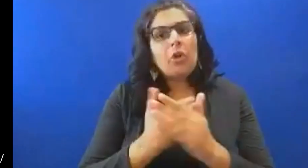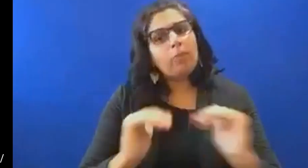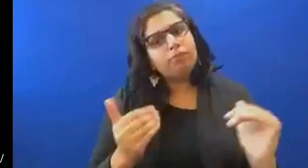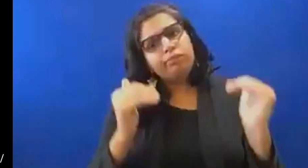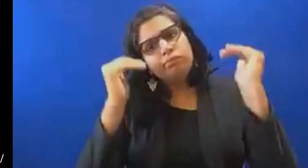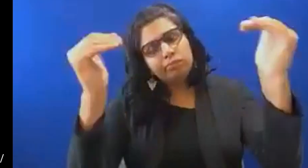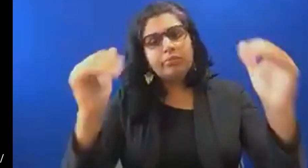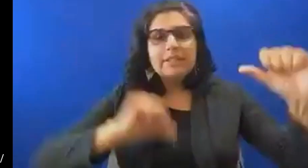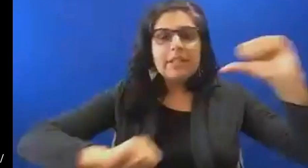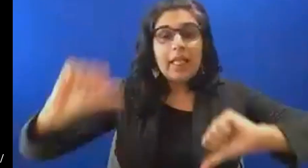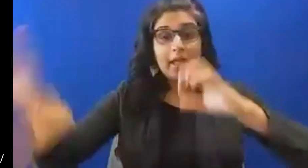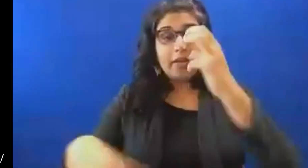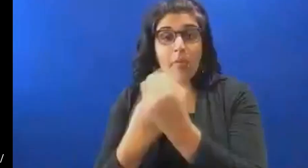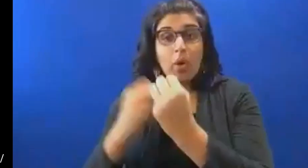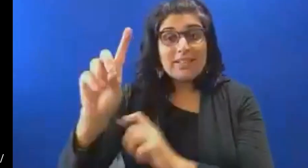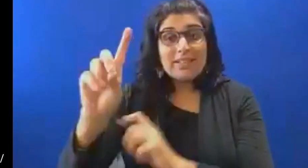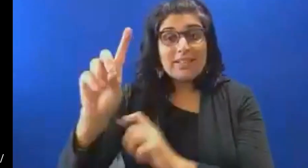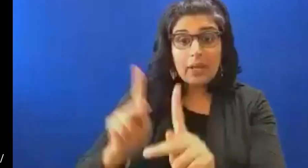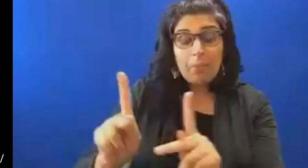support disabled people to have better qualities of life.